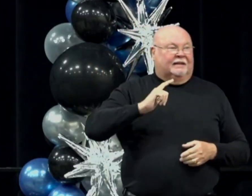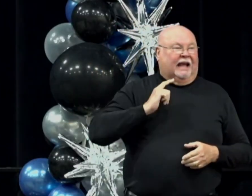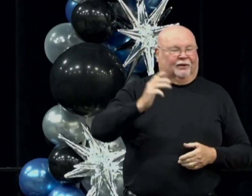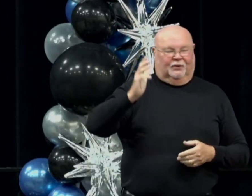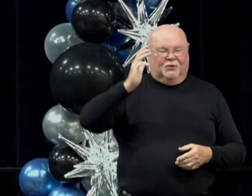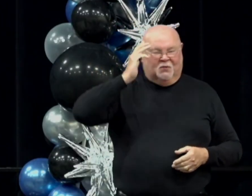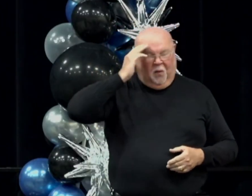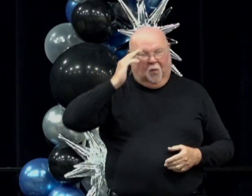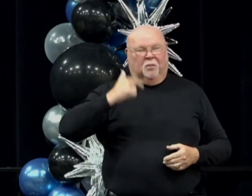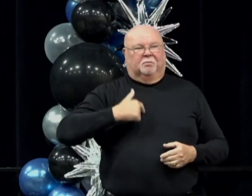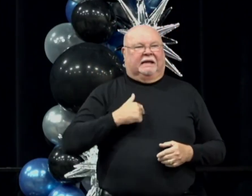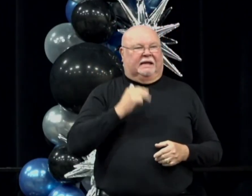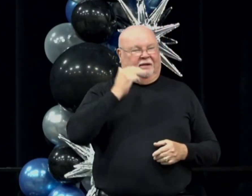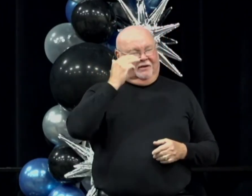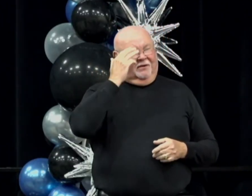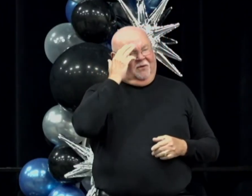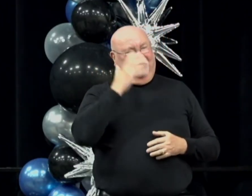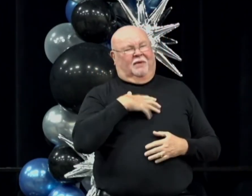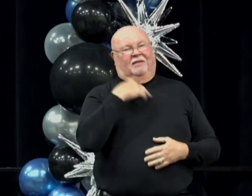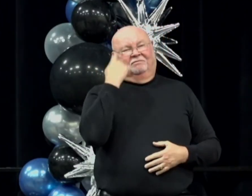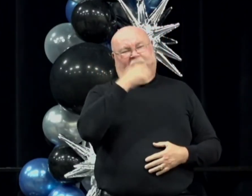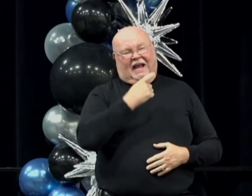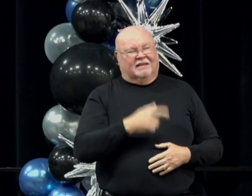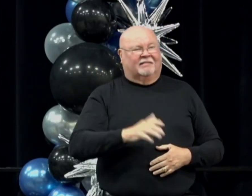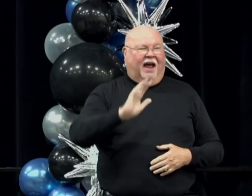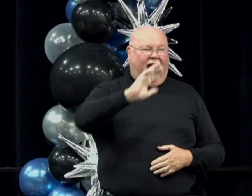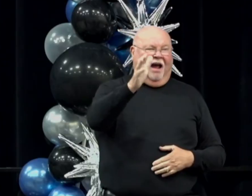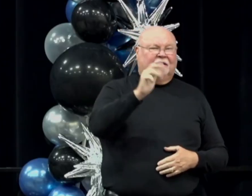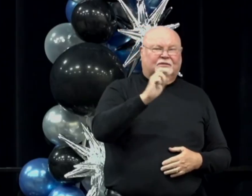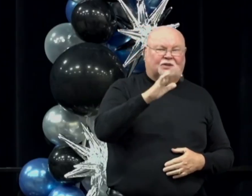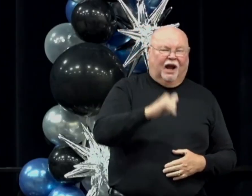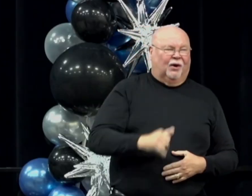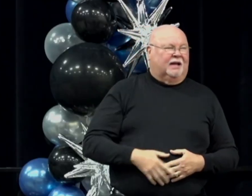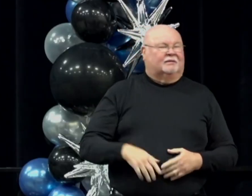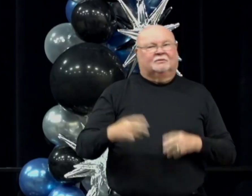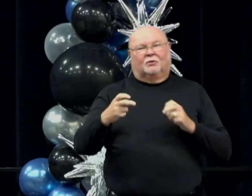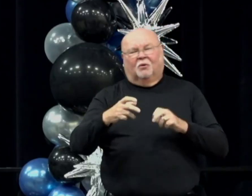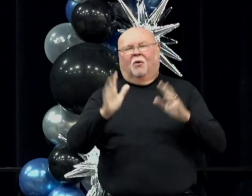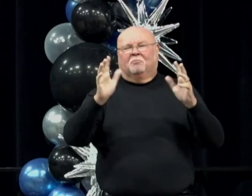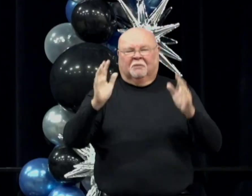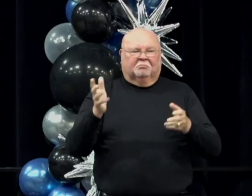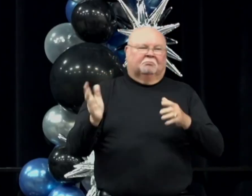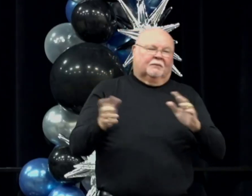discussions. The legislature knew me. They knew my face. They would greet me by name, we would sit